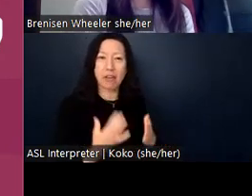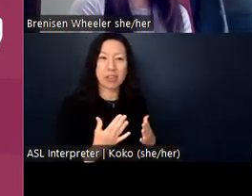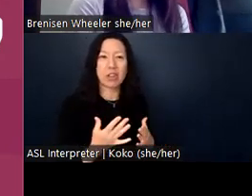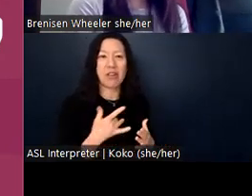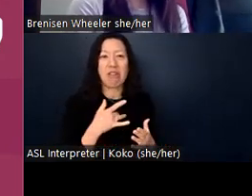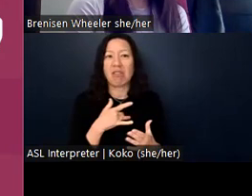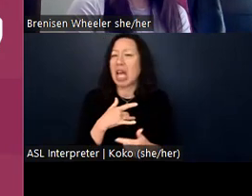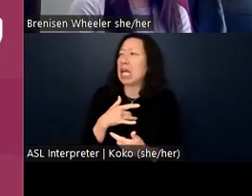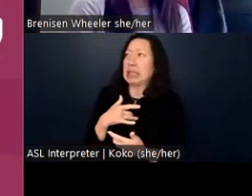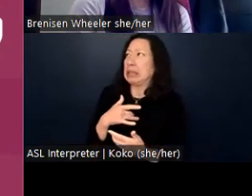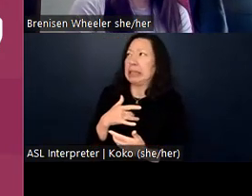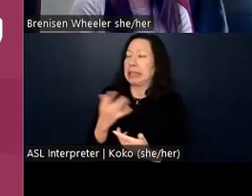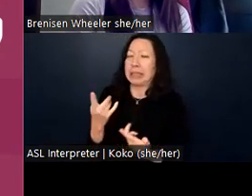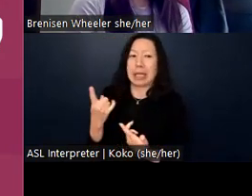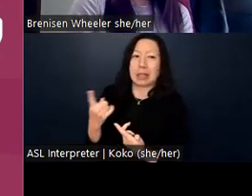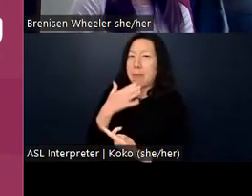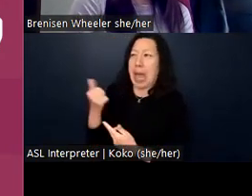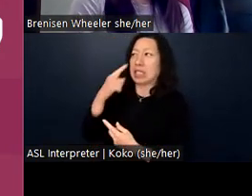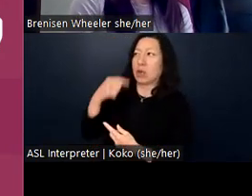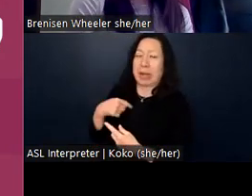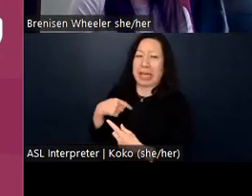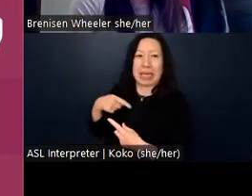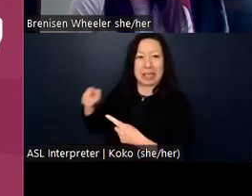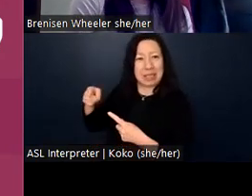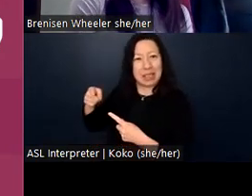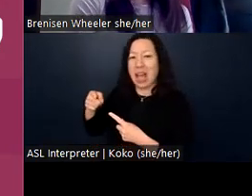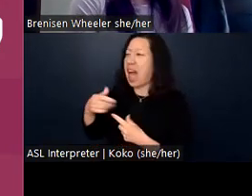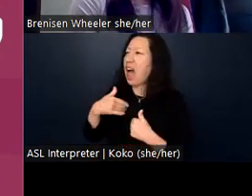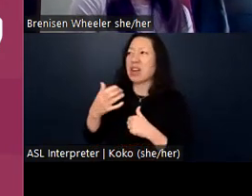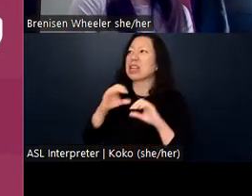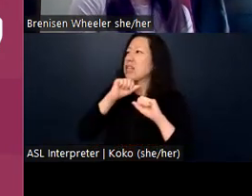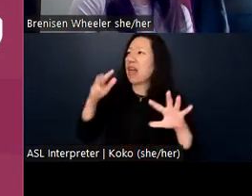exists for them, and so that might be surprising to some people to like.